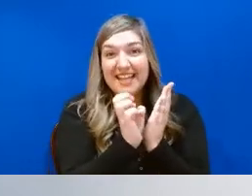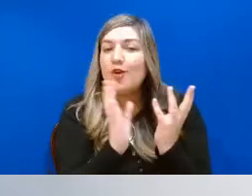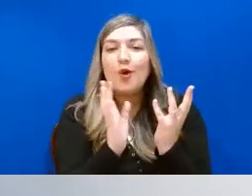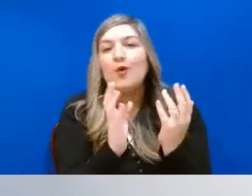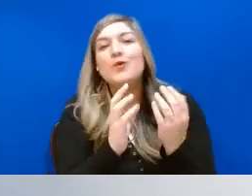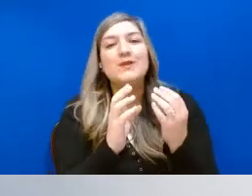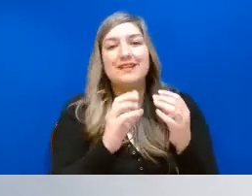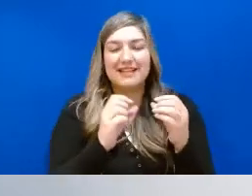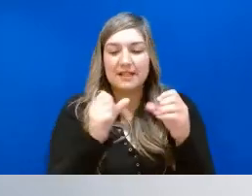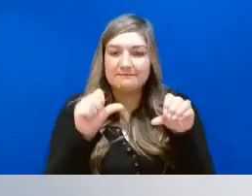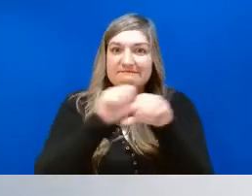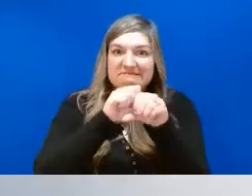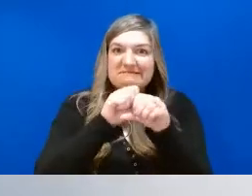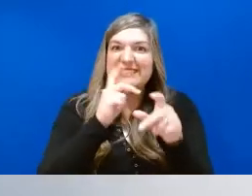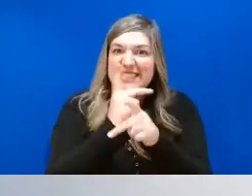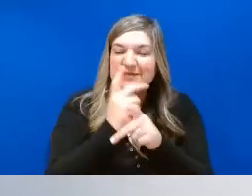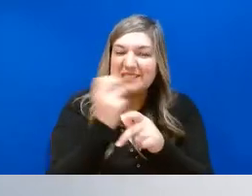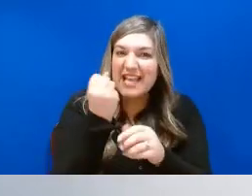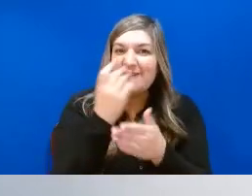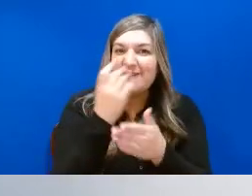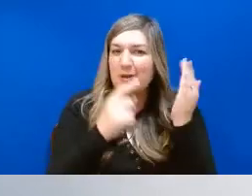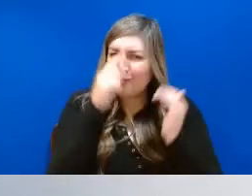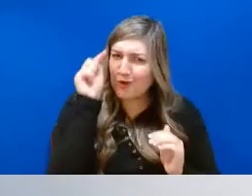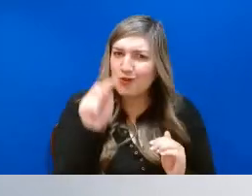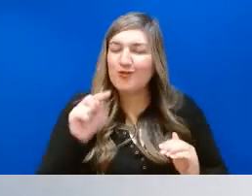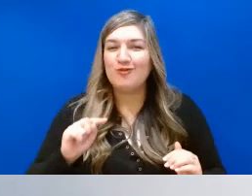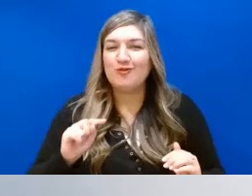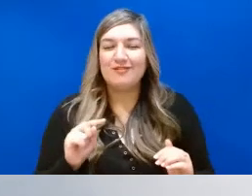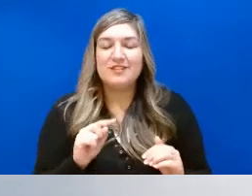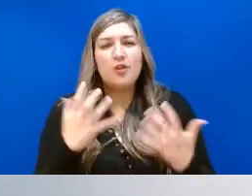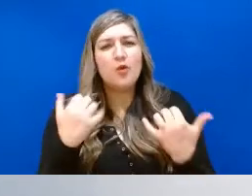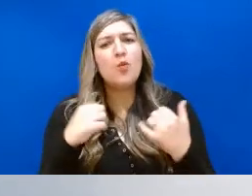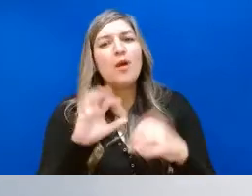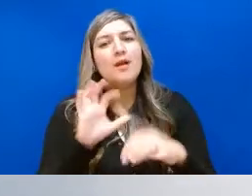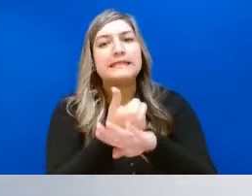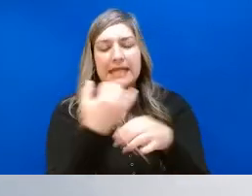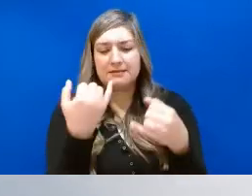remember that communication is key. You want to set limits with other people, and you especially